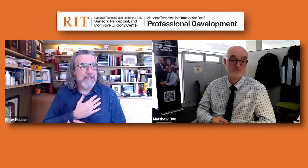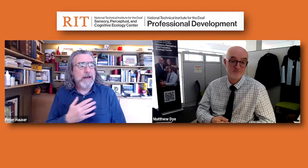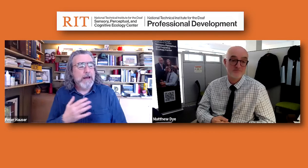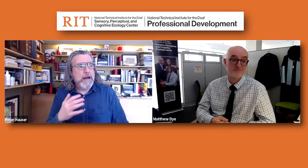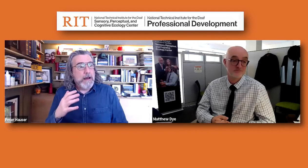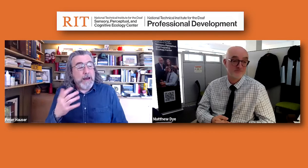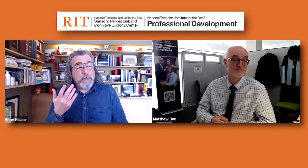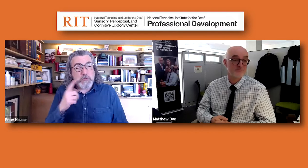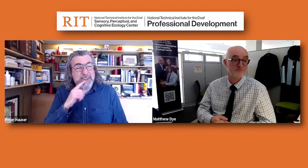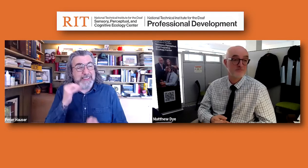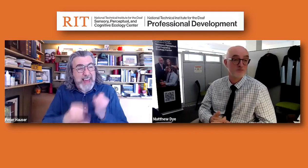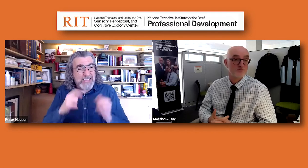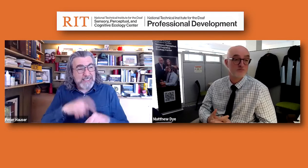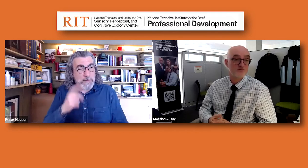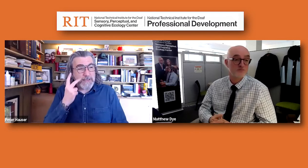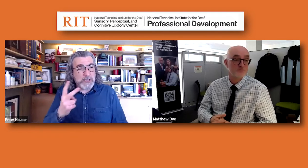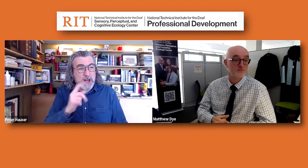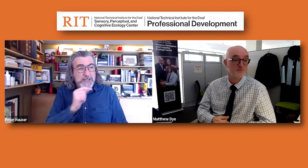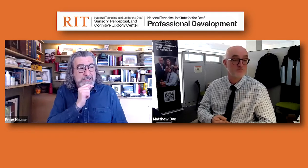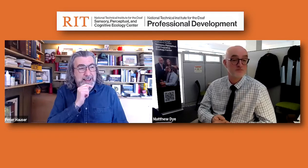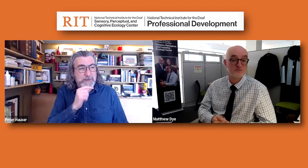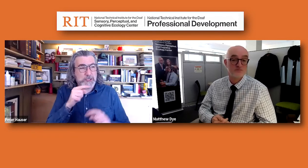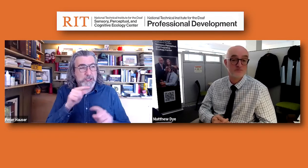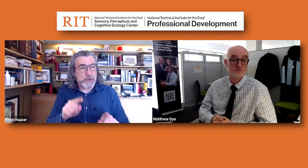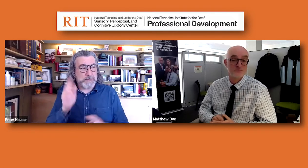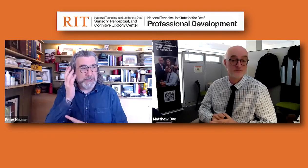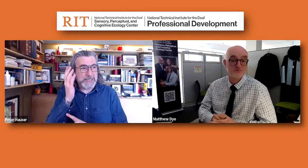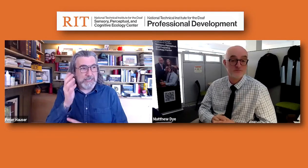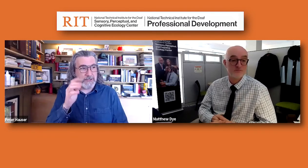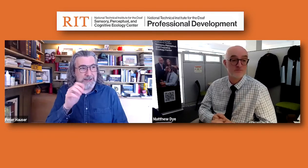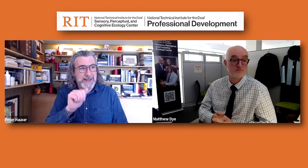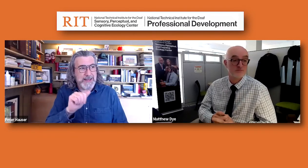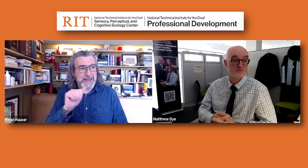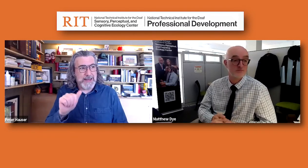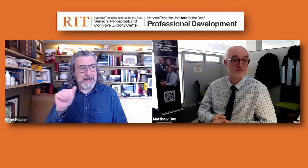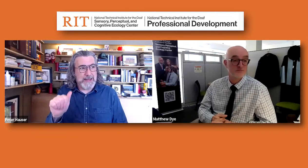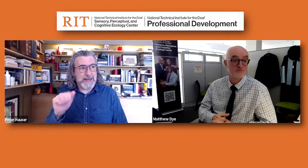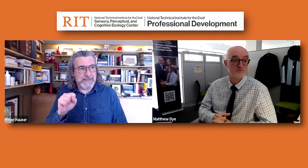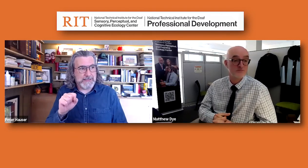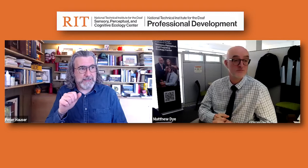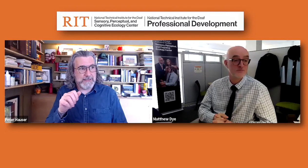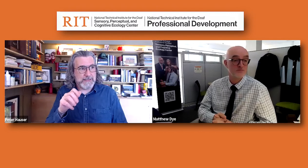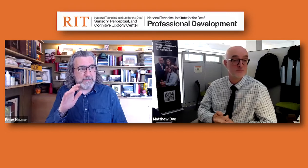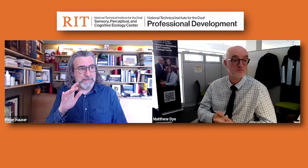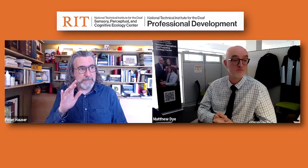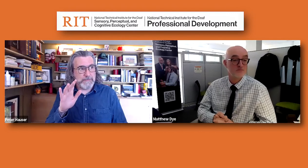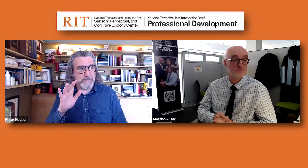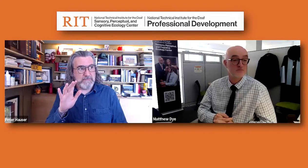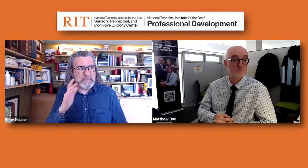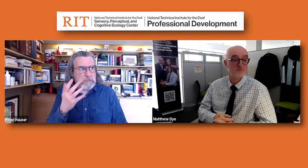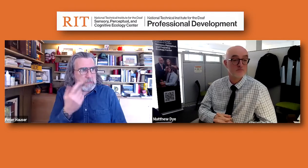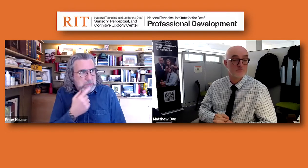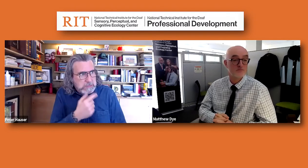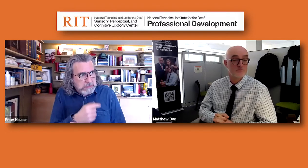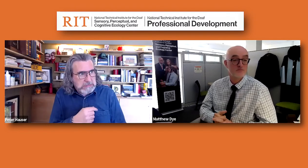And let's see... I think the last time I saw him was at AAAS.